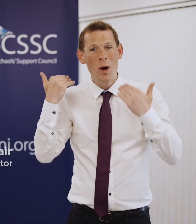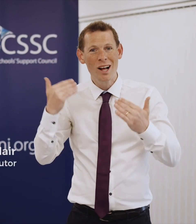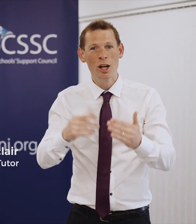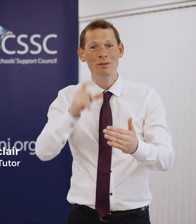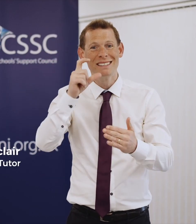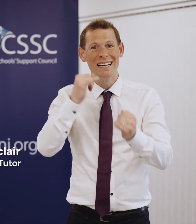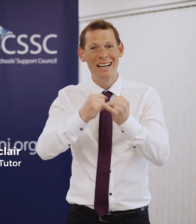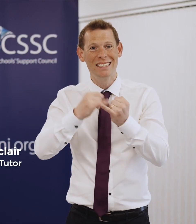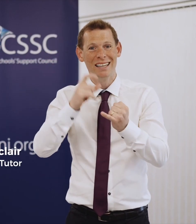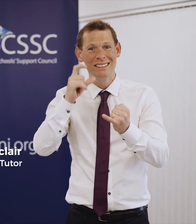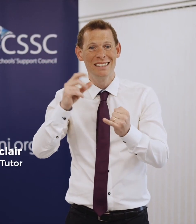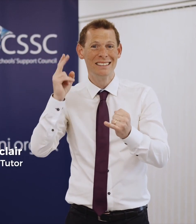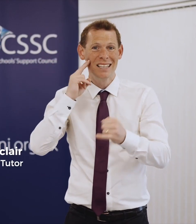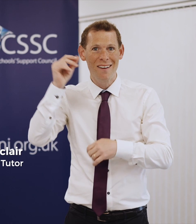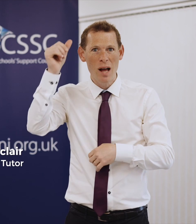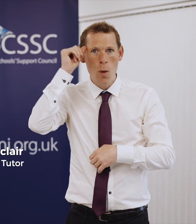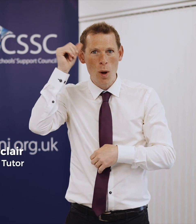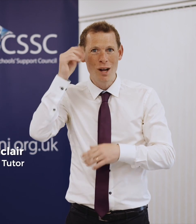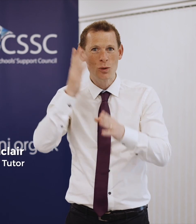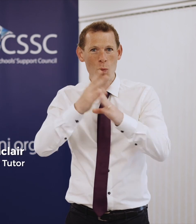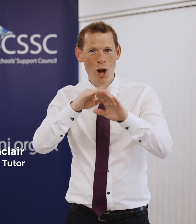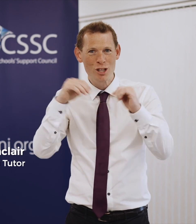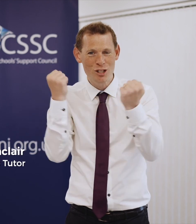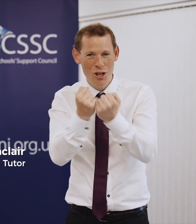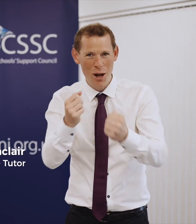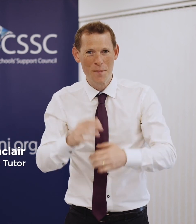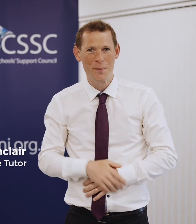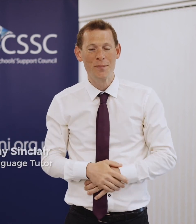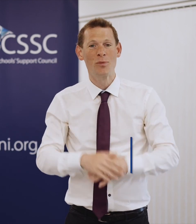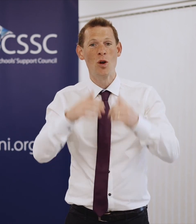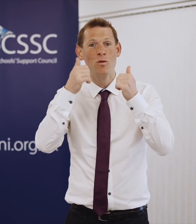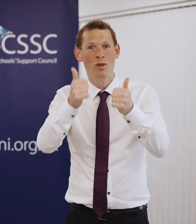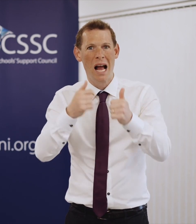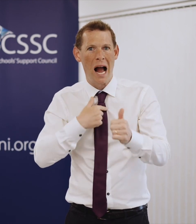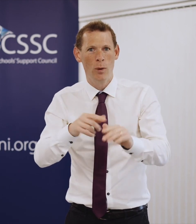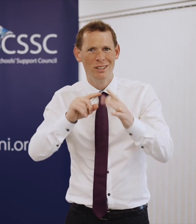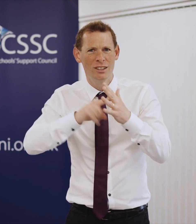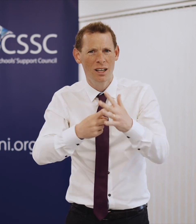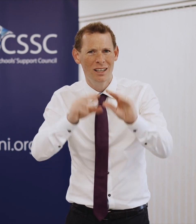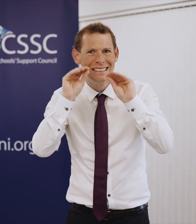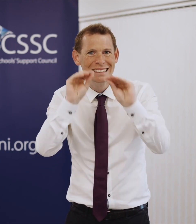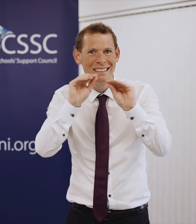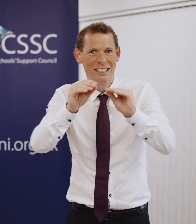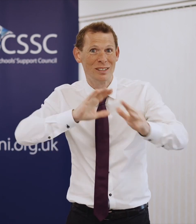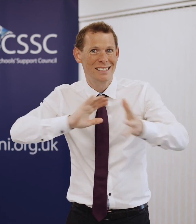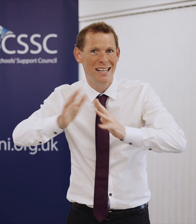Hello everyone. Welcome to our CSSC sign language workshop. I'm going to start